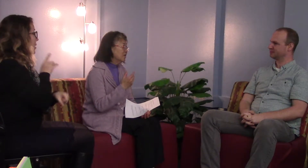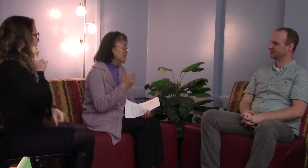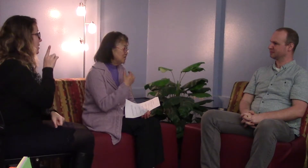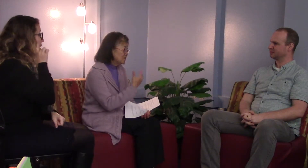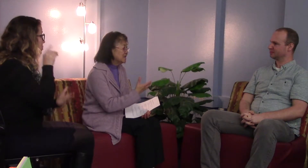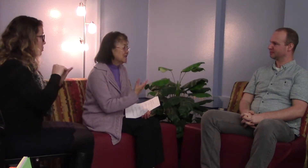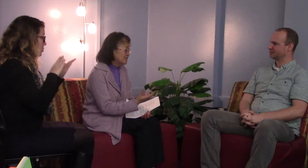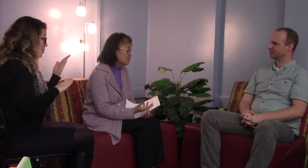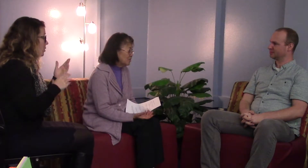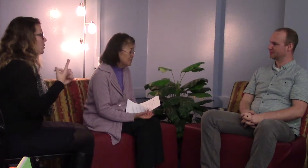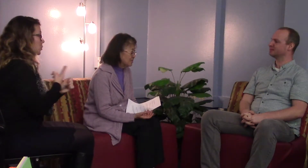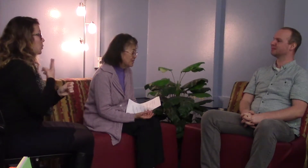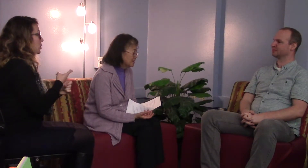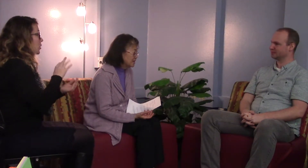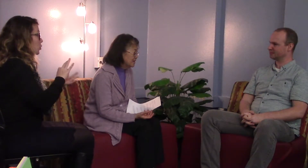will be using an interpreter.